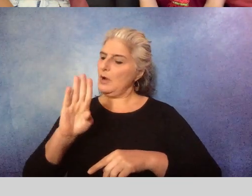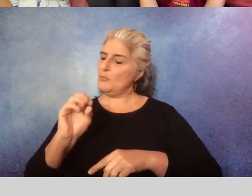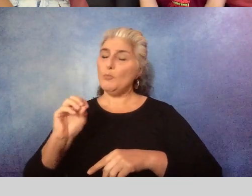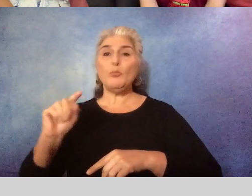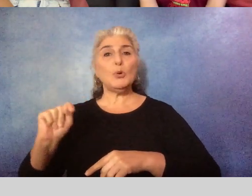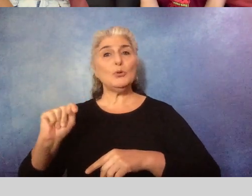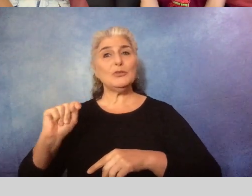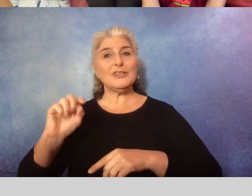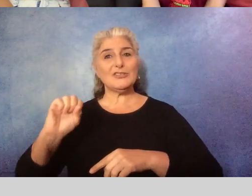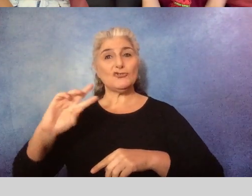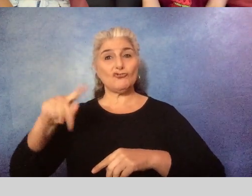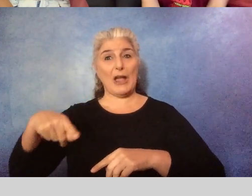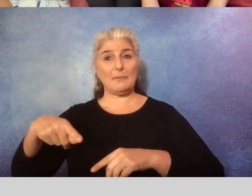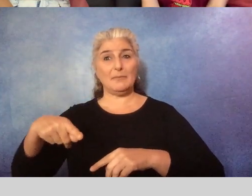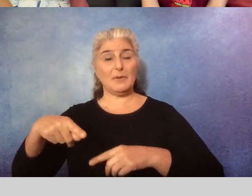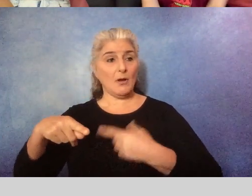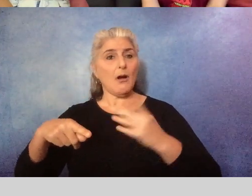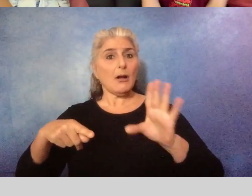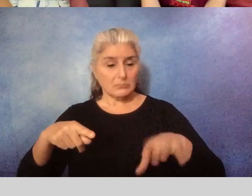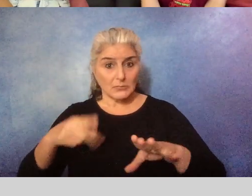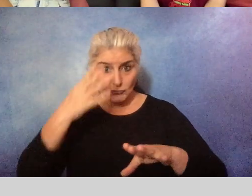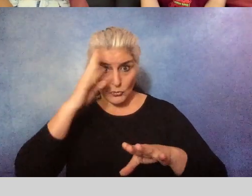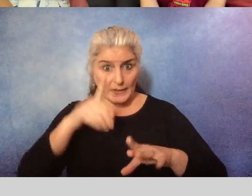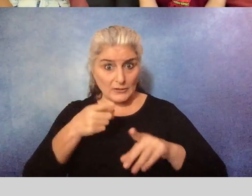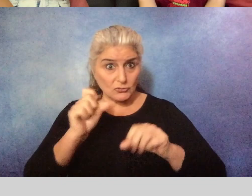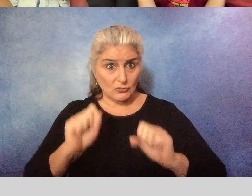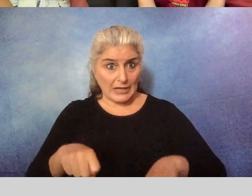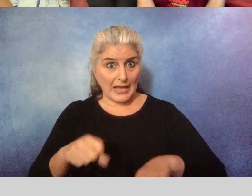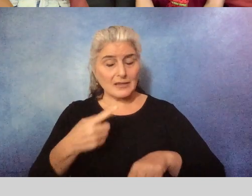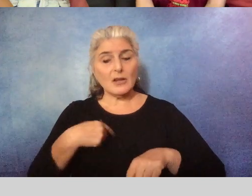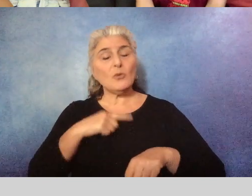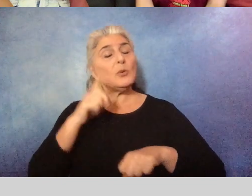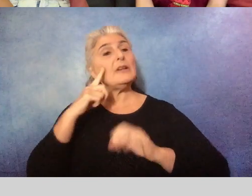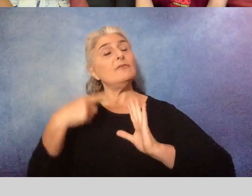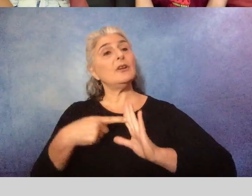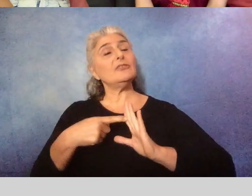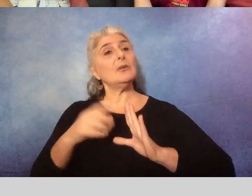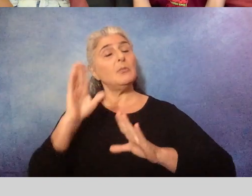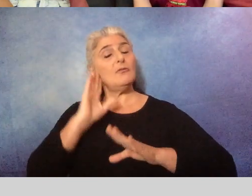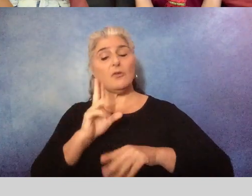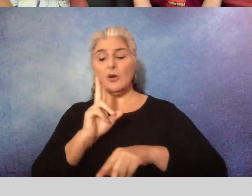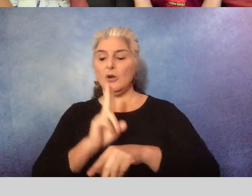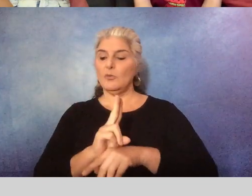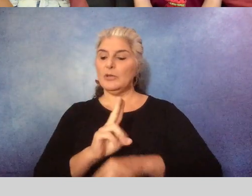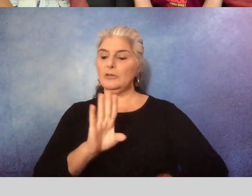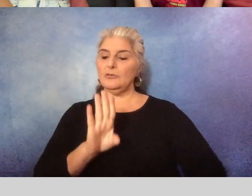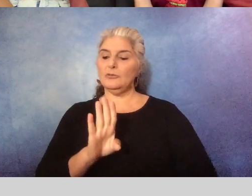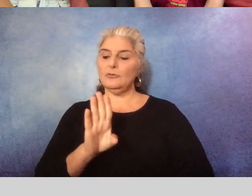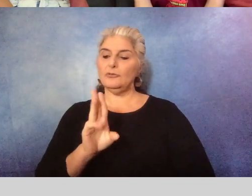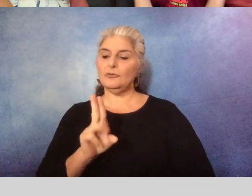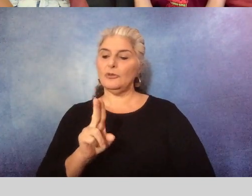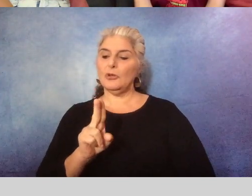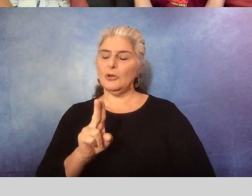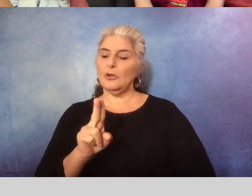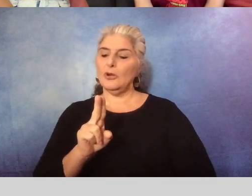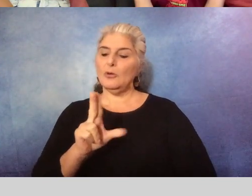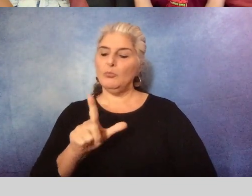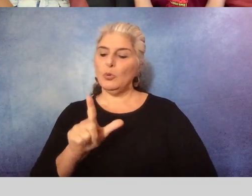And then answer, actually you can. And we, for example, use BOMA within the Left Coast Design system